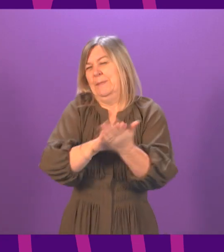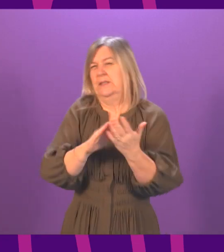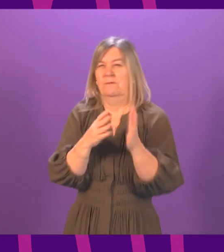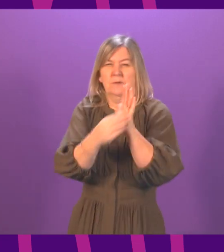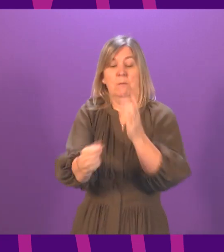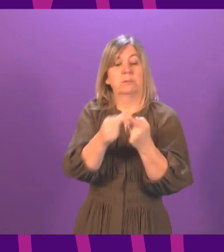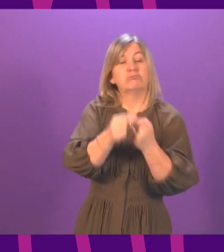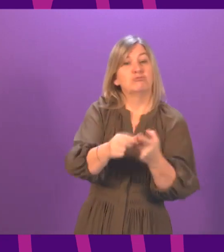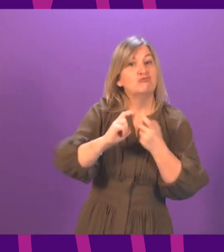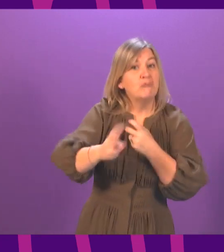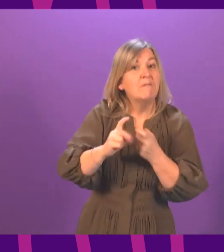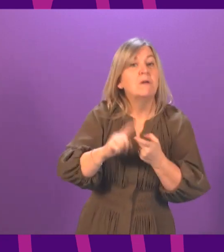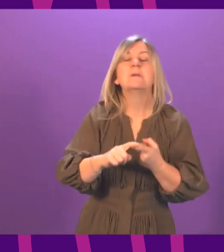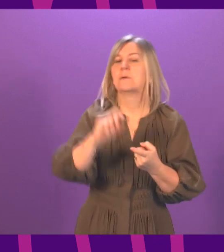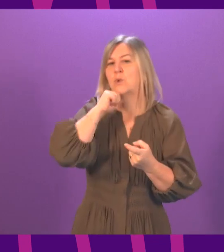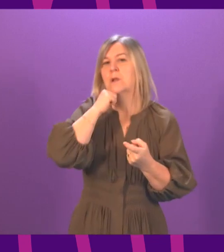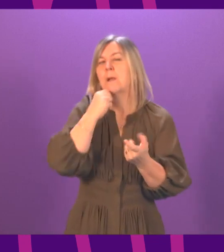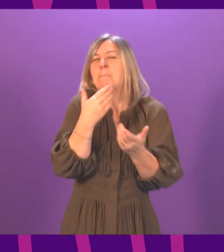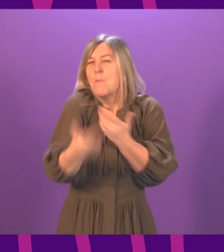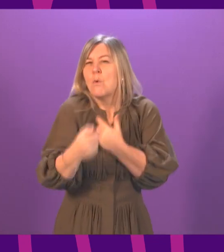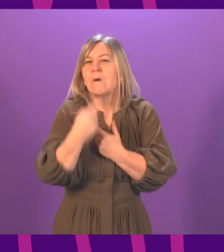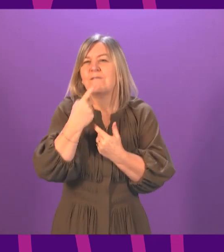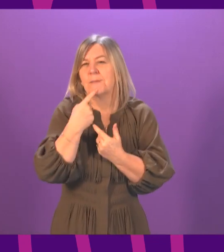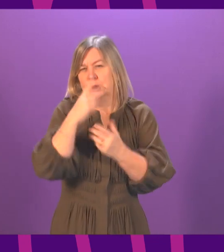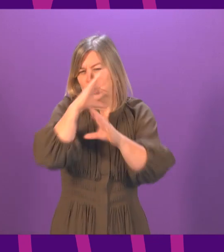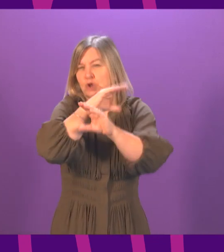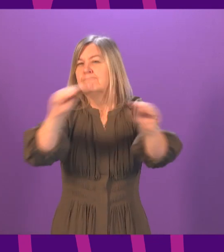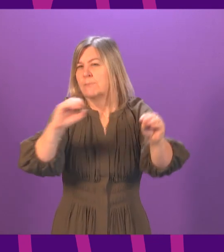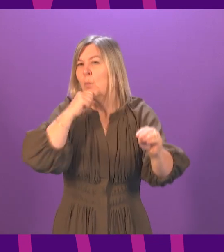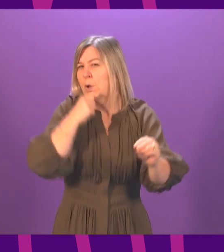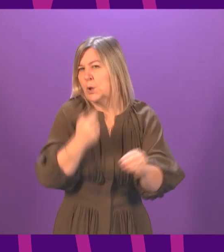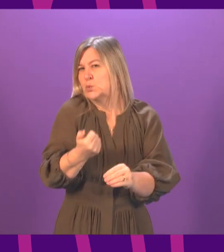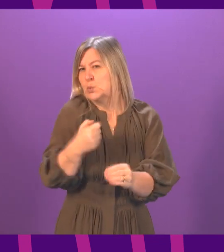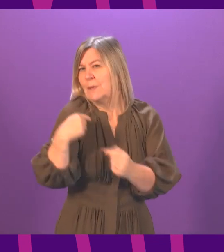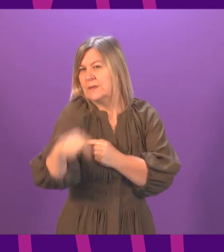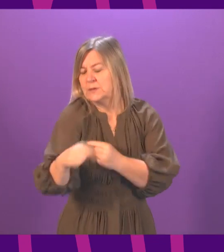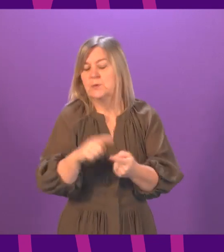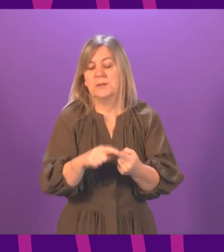on that in the coming days—and further on-going improvements to our test and protect system.